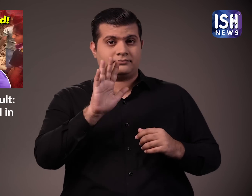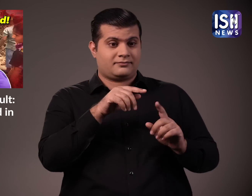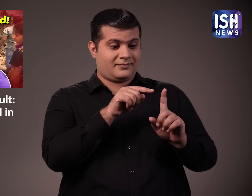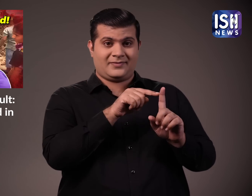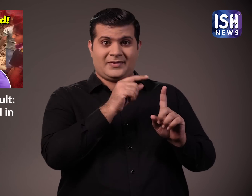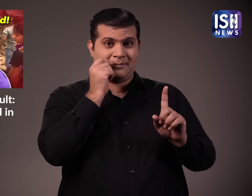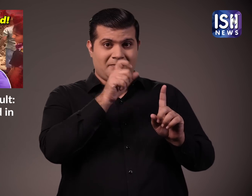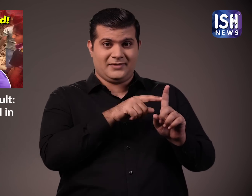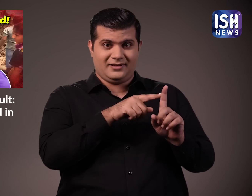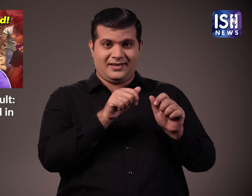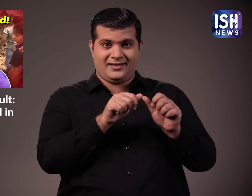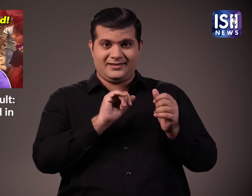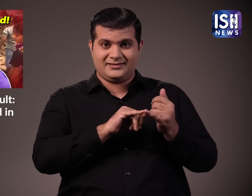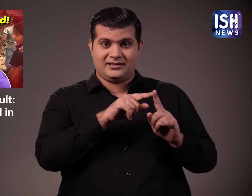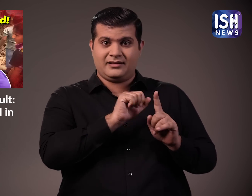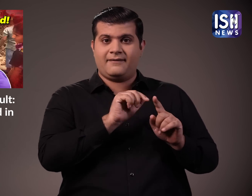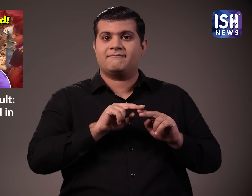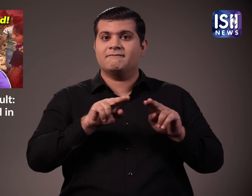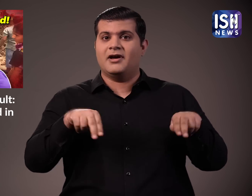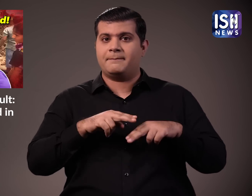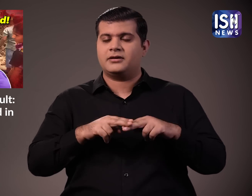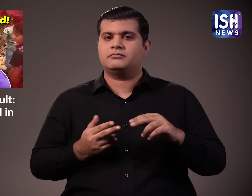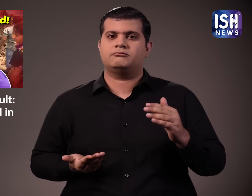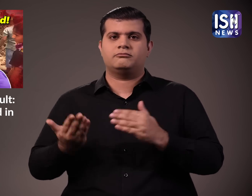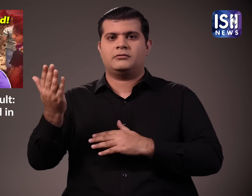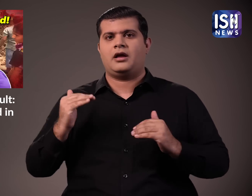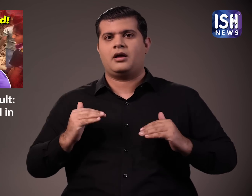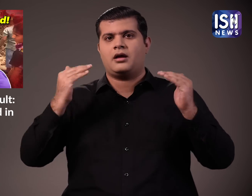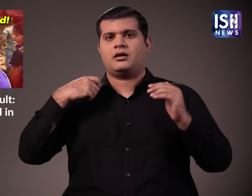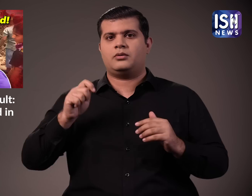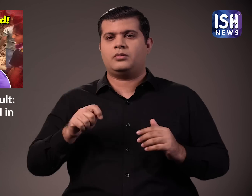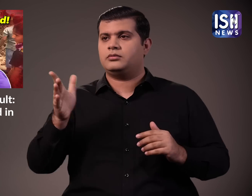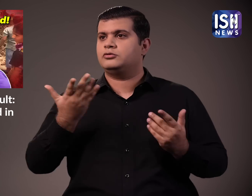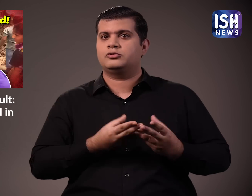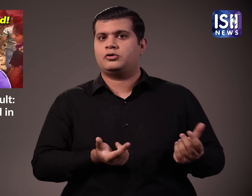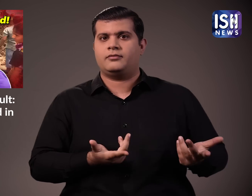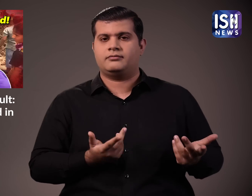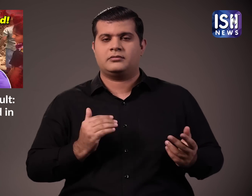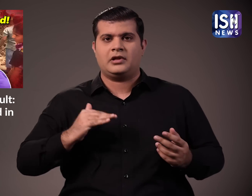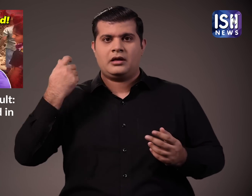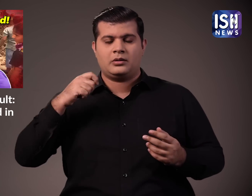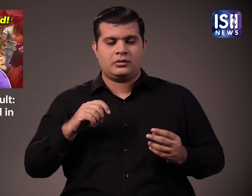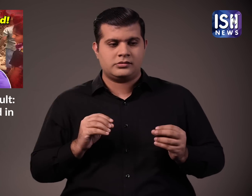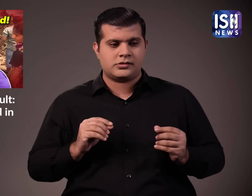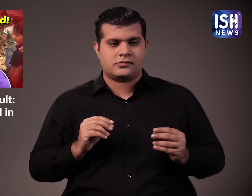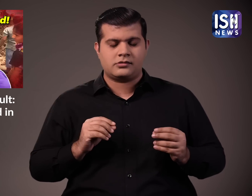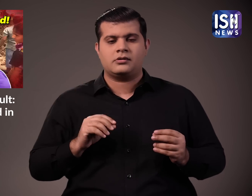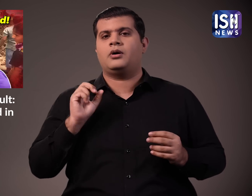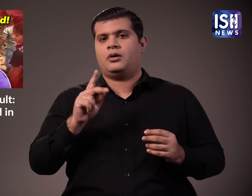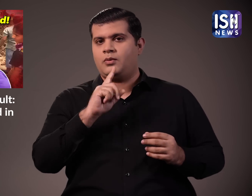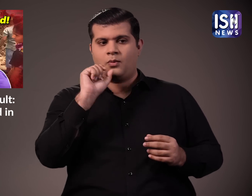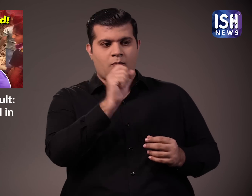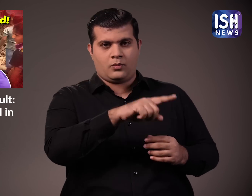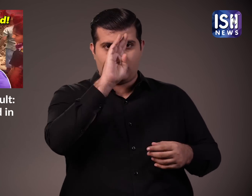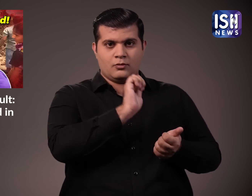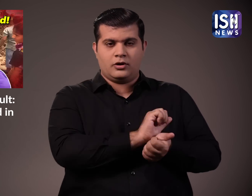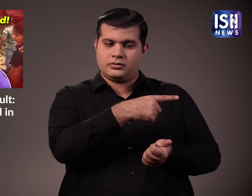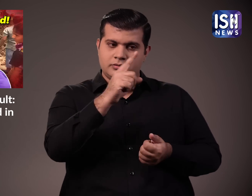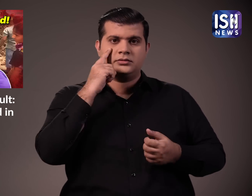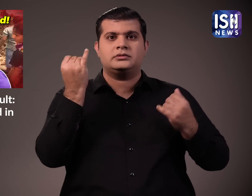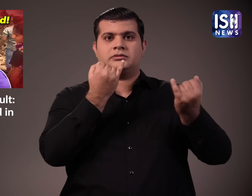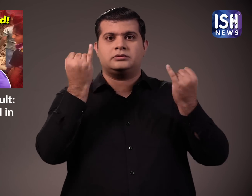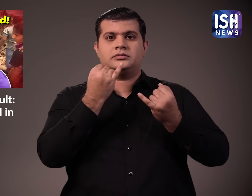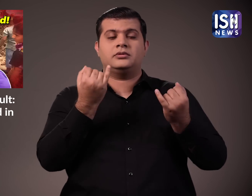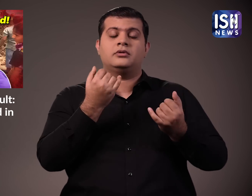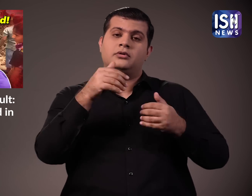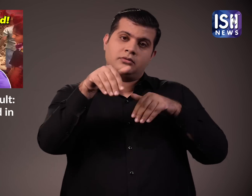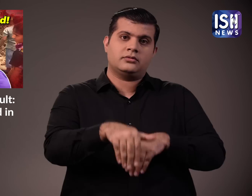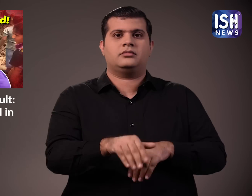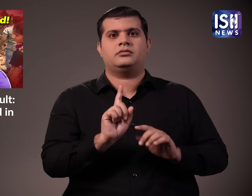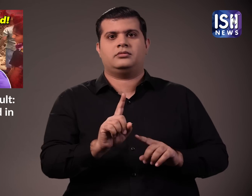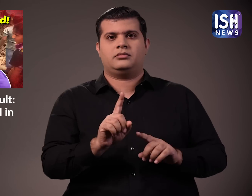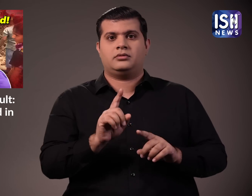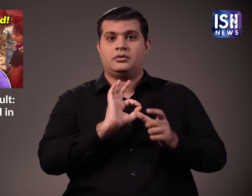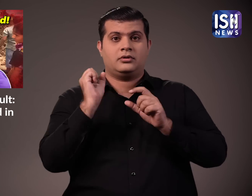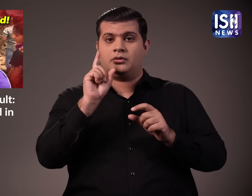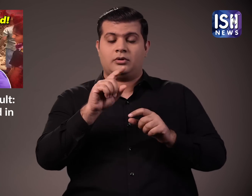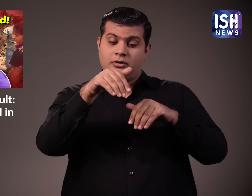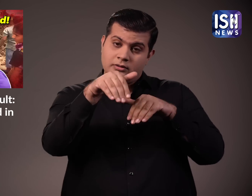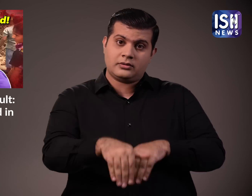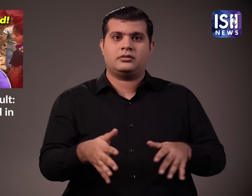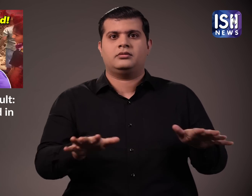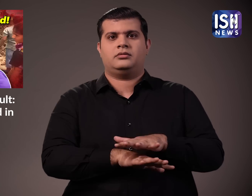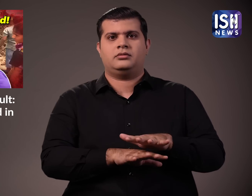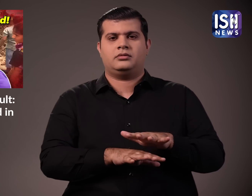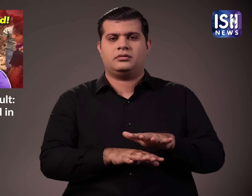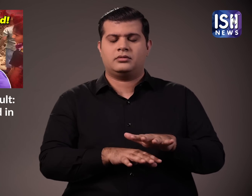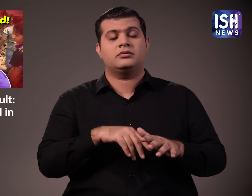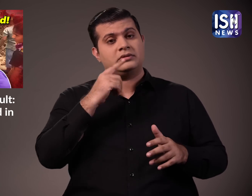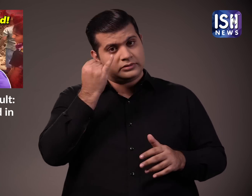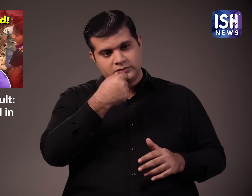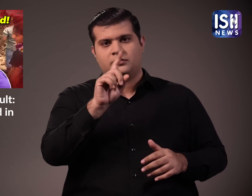Akshay's family then approached the High Court, which directed the police to search for a suitable place for burial.